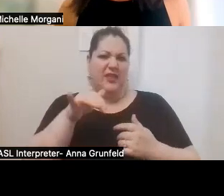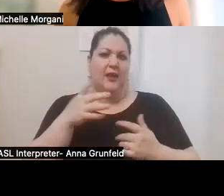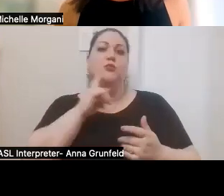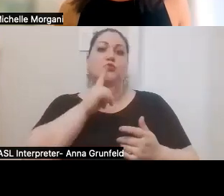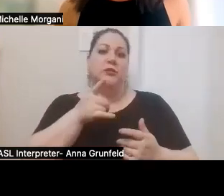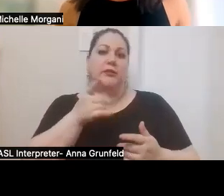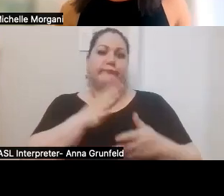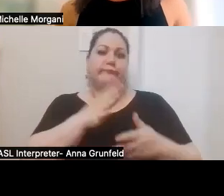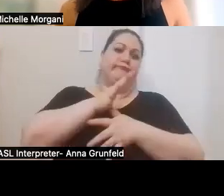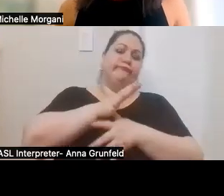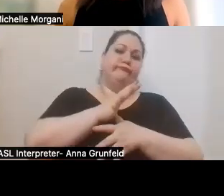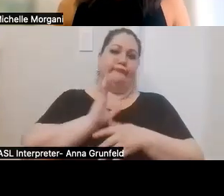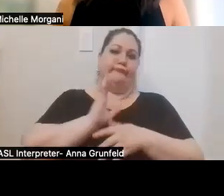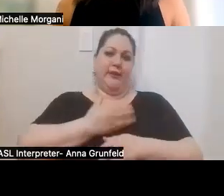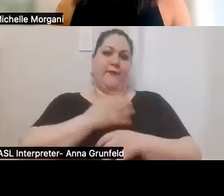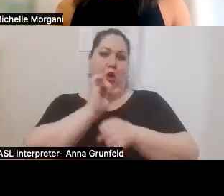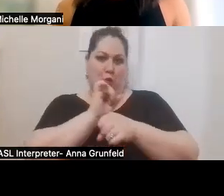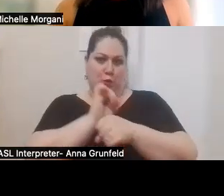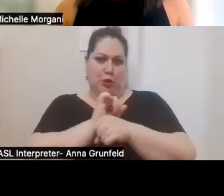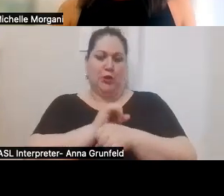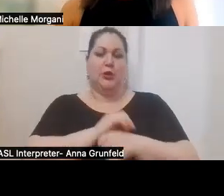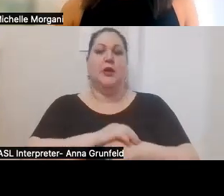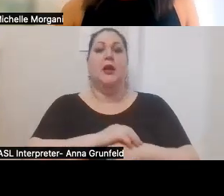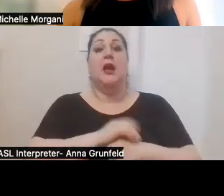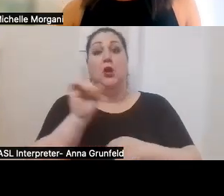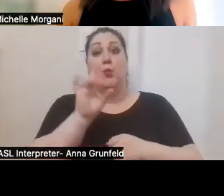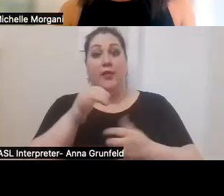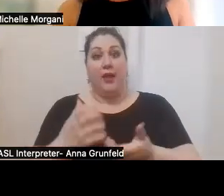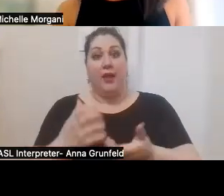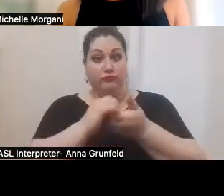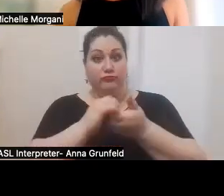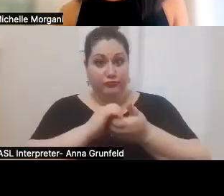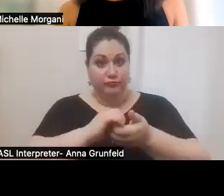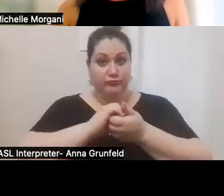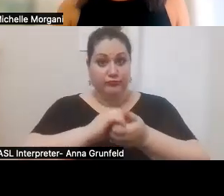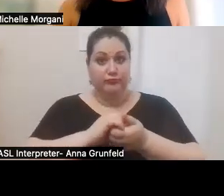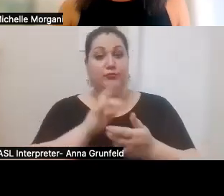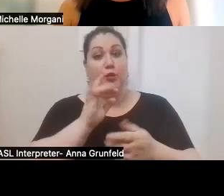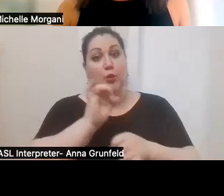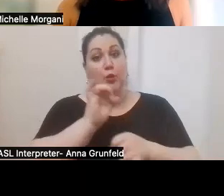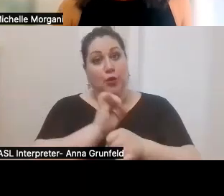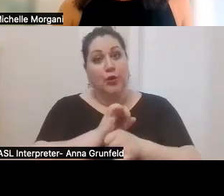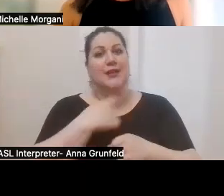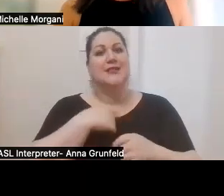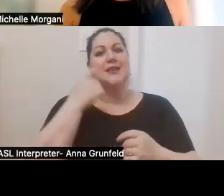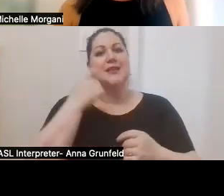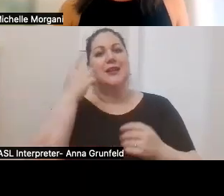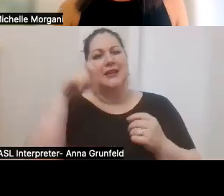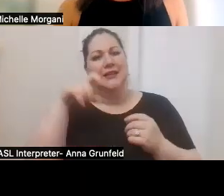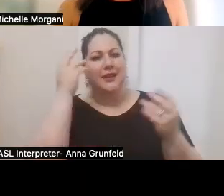really sits is to ensure that what we're thinking about in terms of accommodations do not impact or